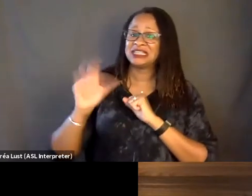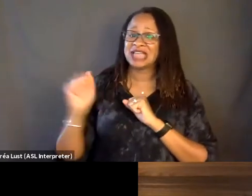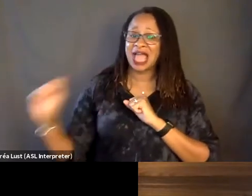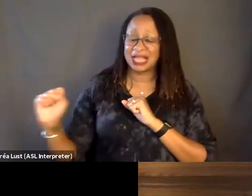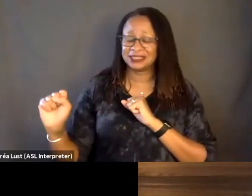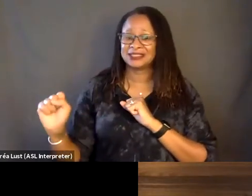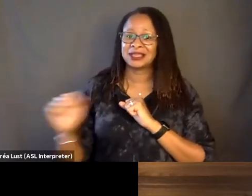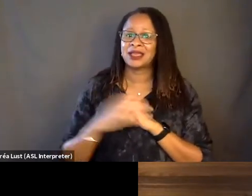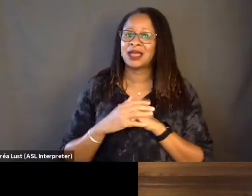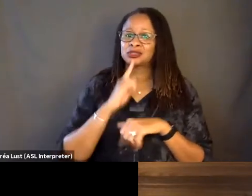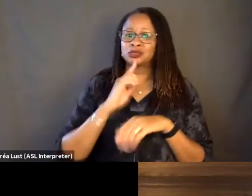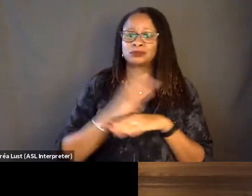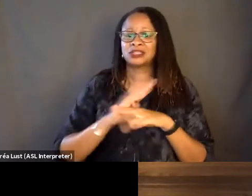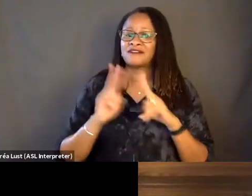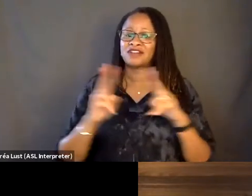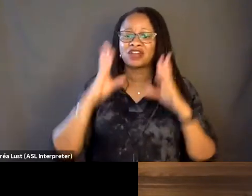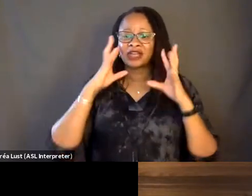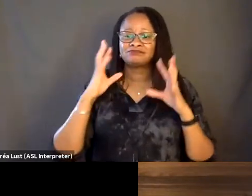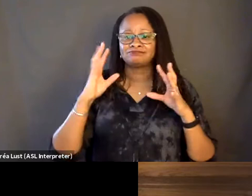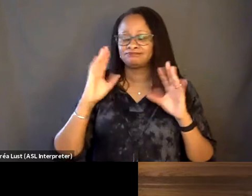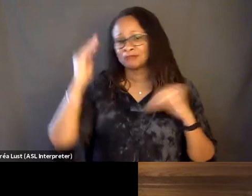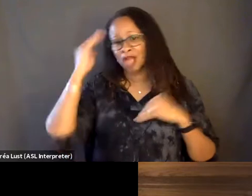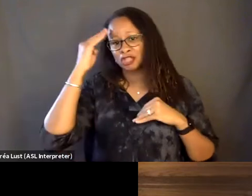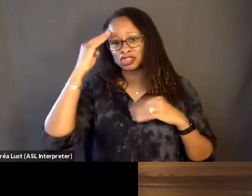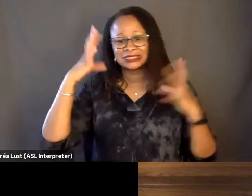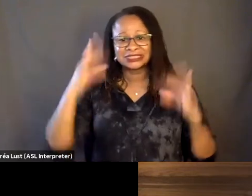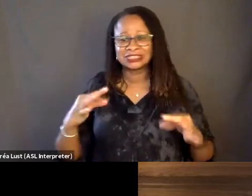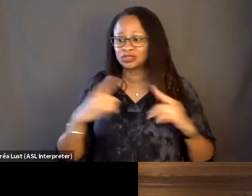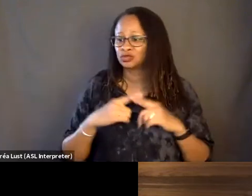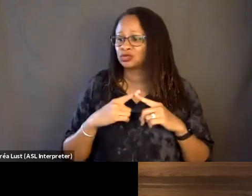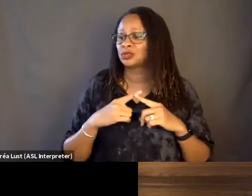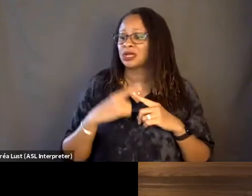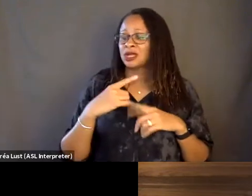made a very conscious decision to sweep this under the carpet